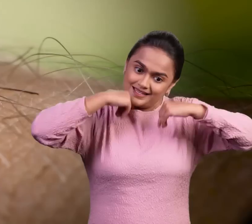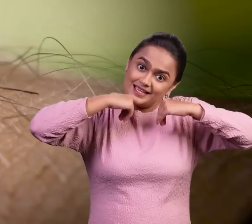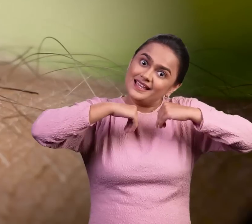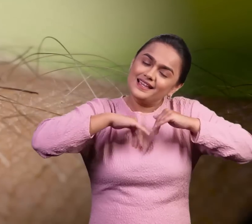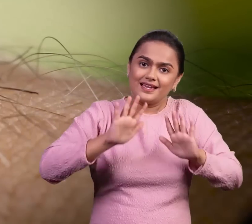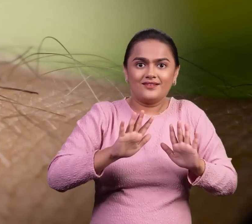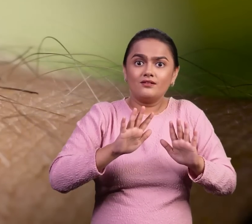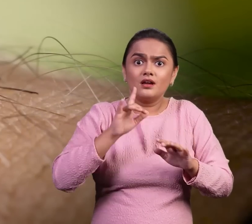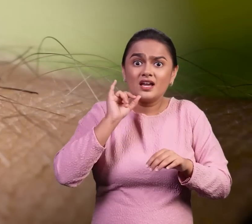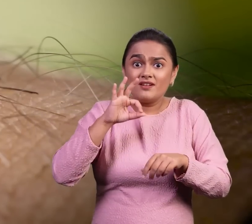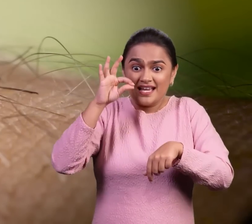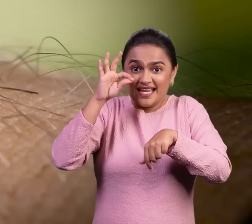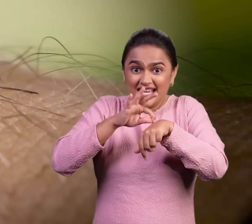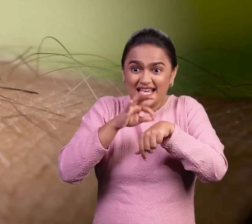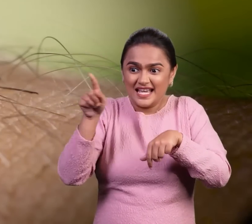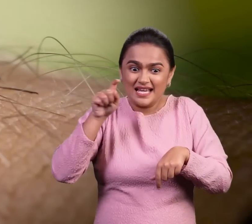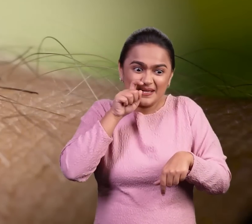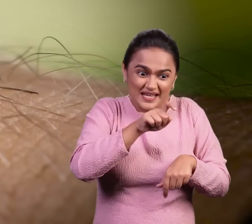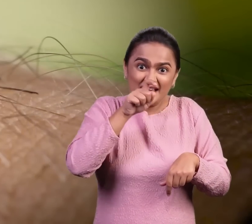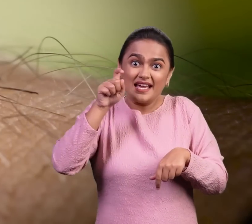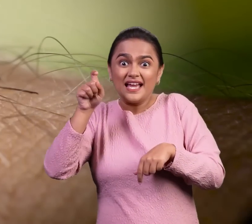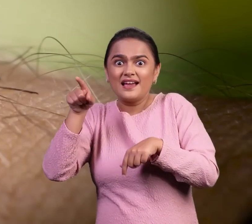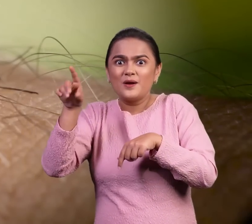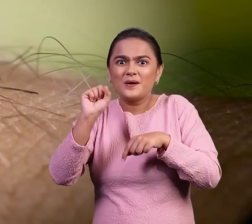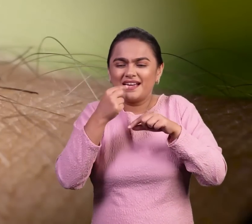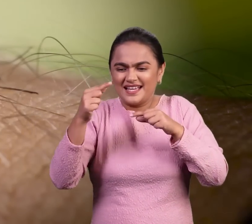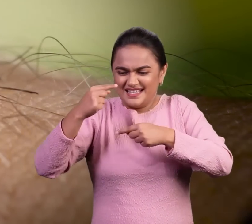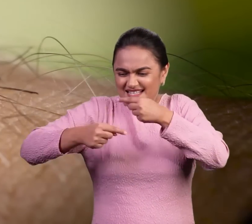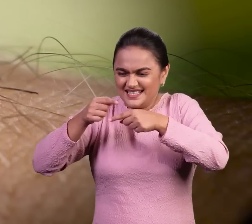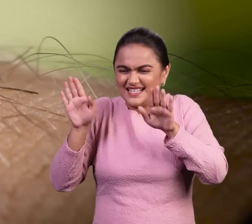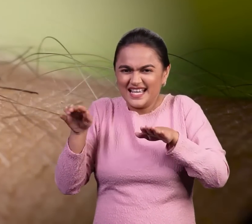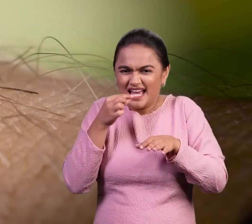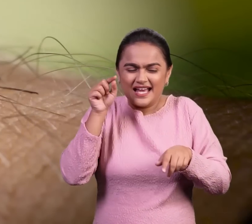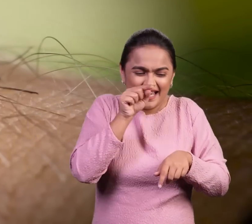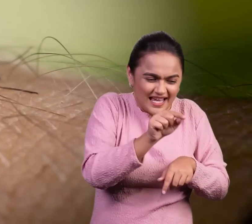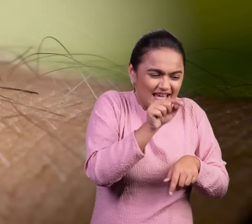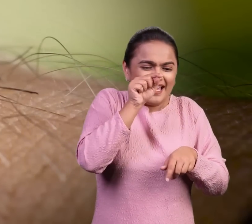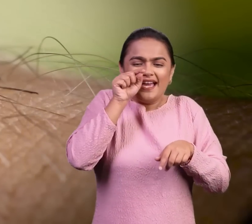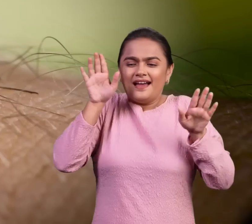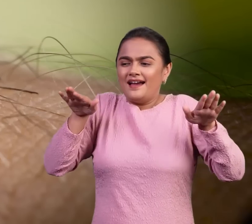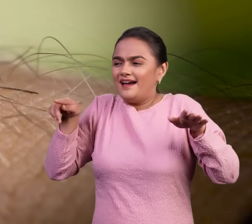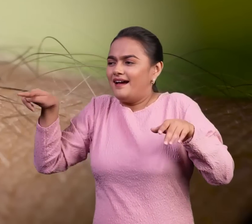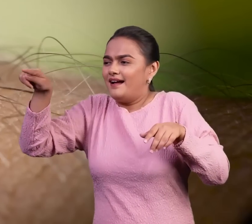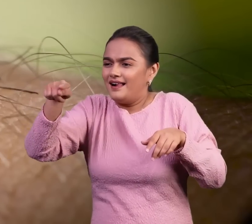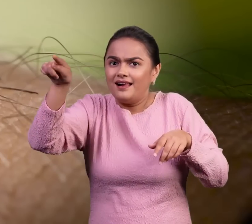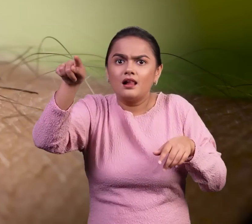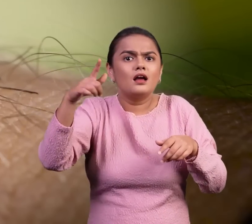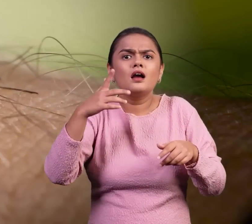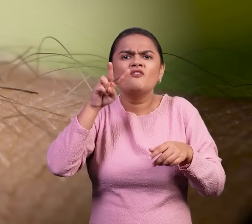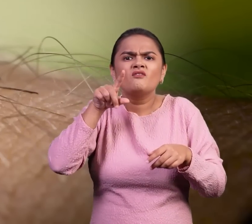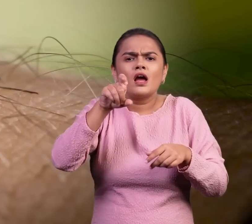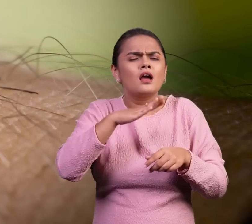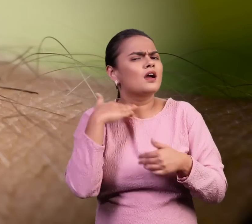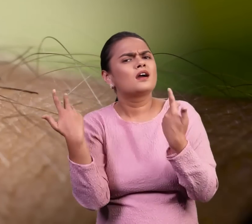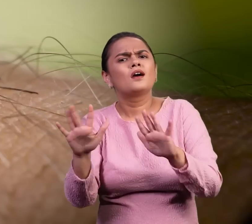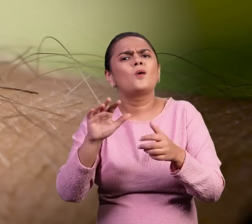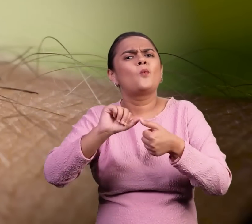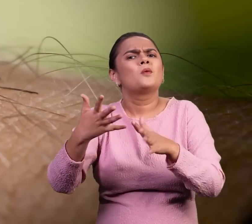When HIV enters a mosquito, it does not survive through its cycle.